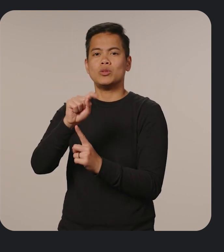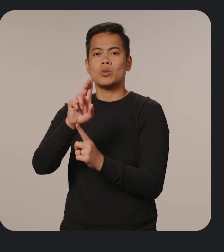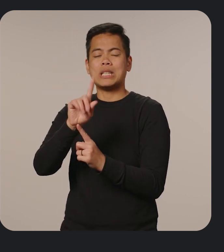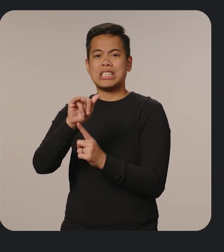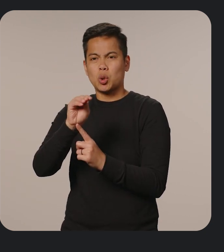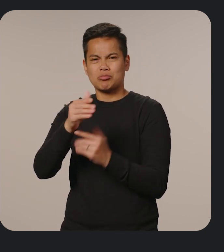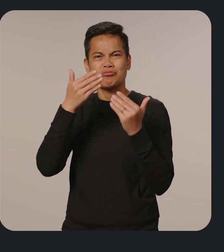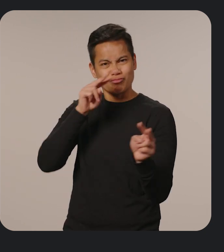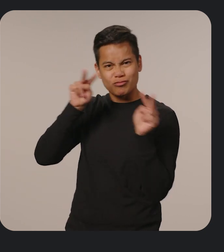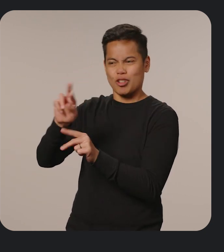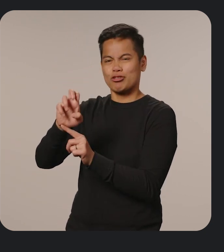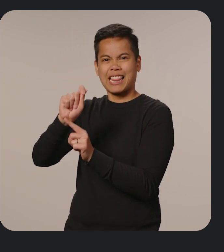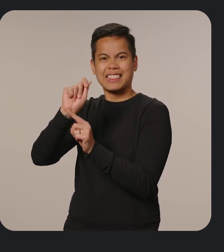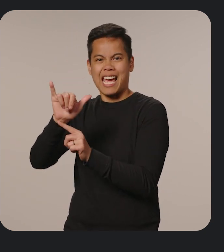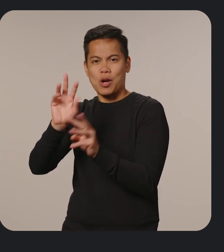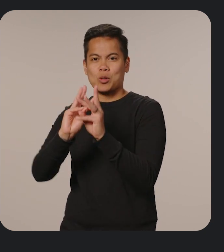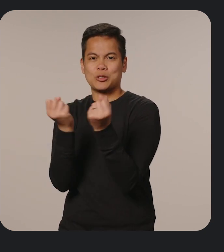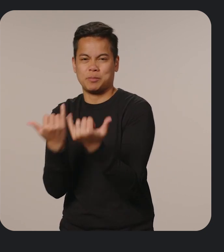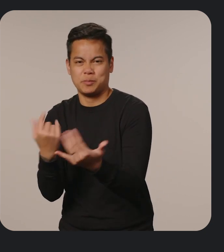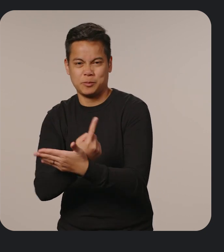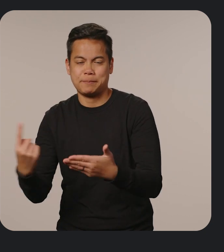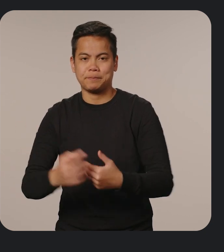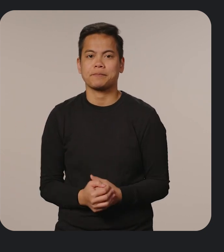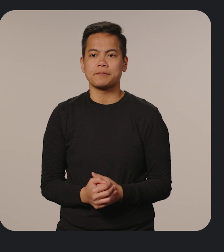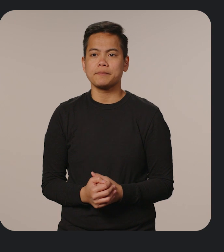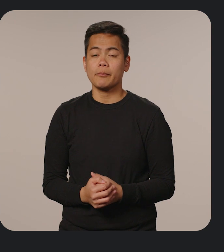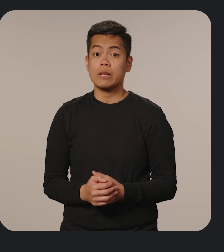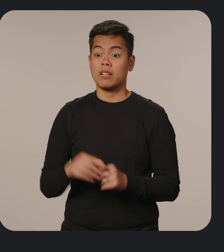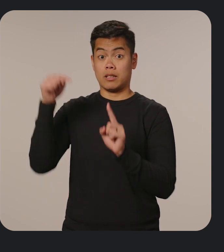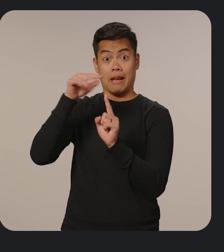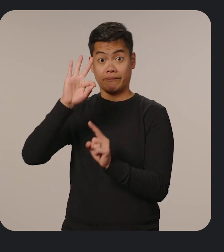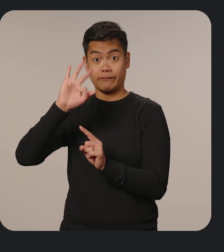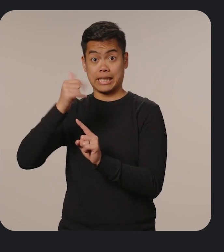as designers and developers has to adapt to our workflows and the tools we use.